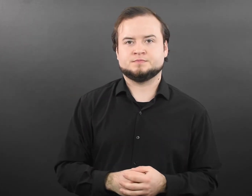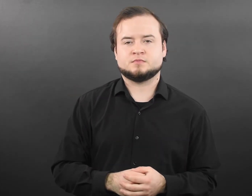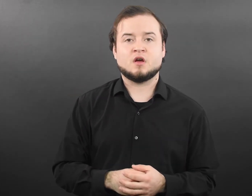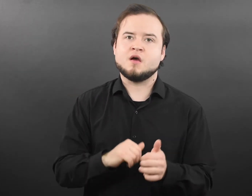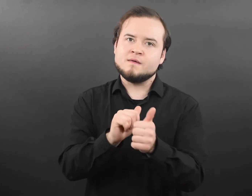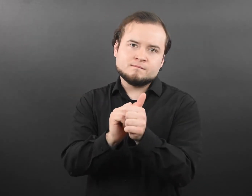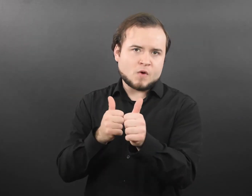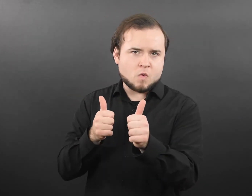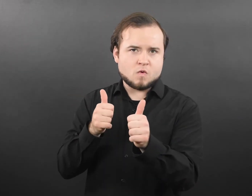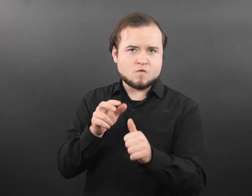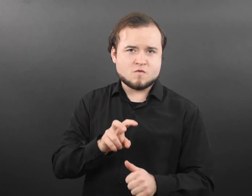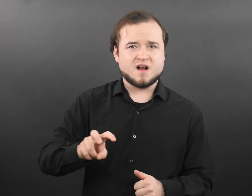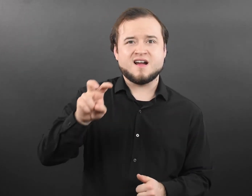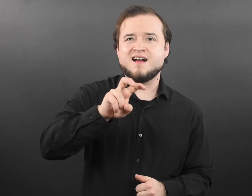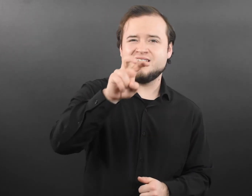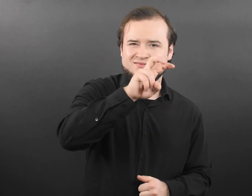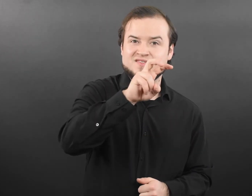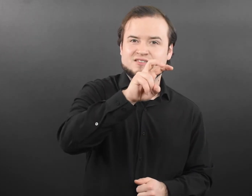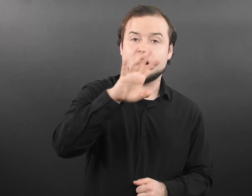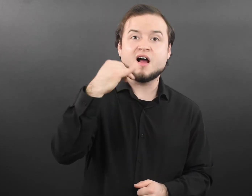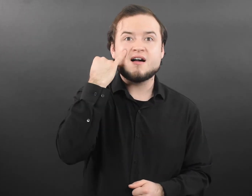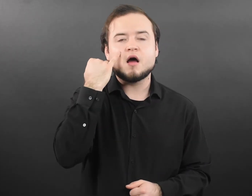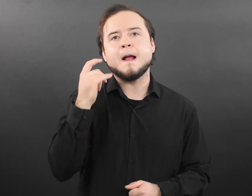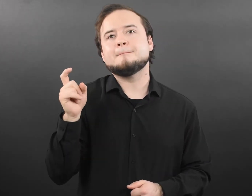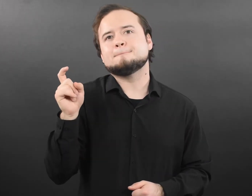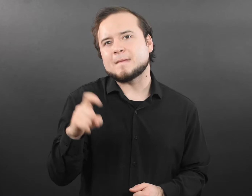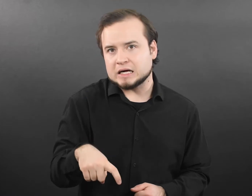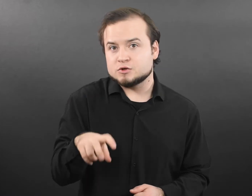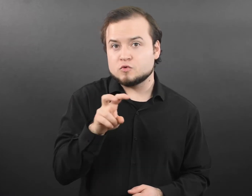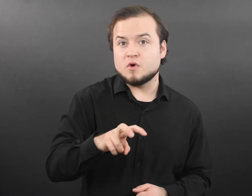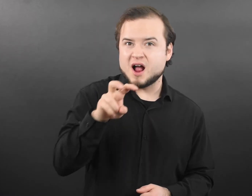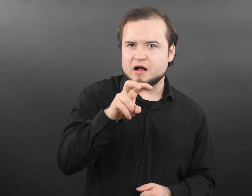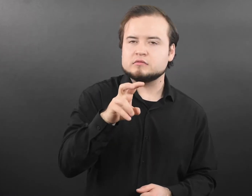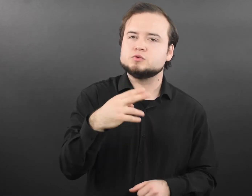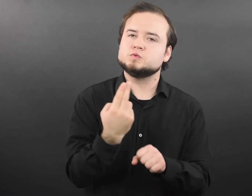If you must travel, wear a well-fitting mask.